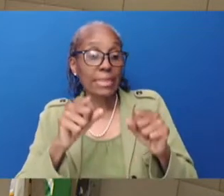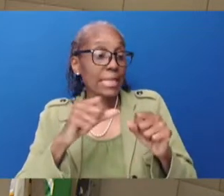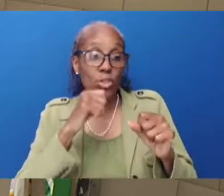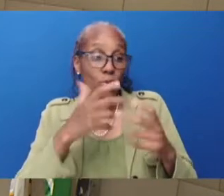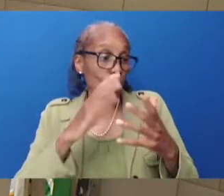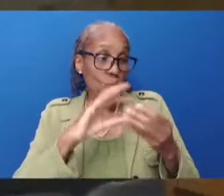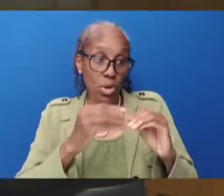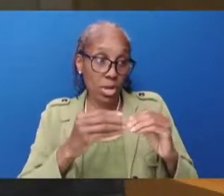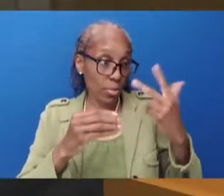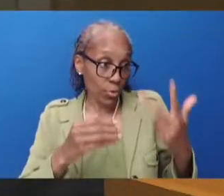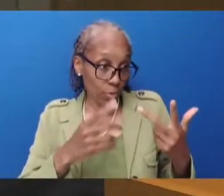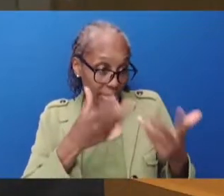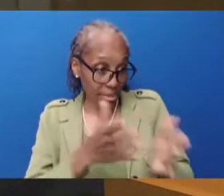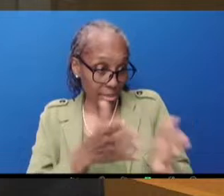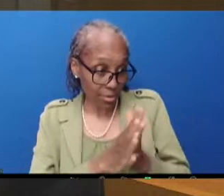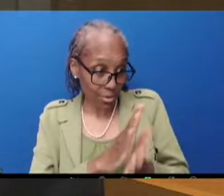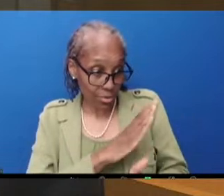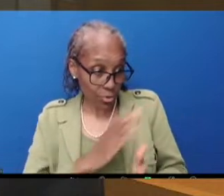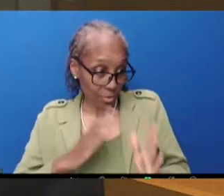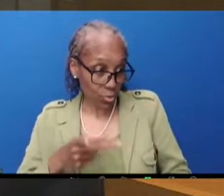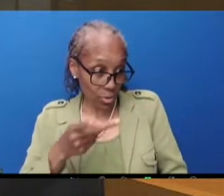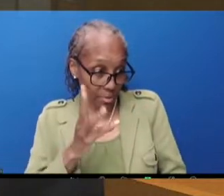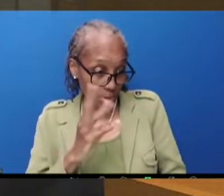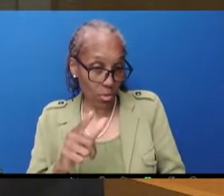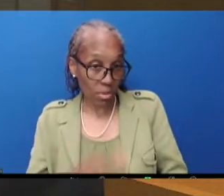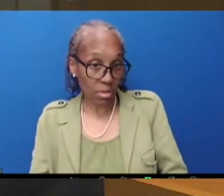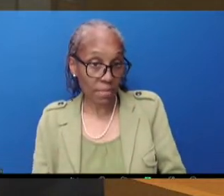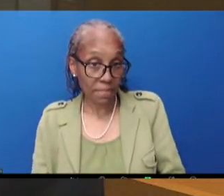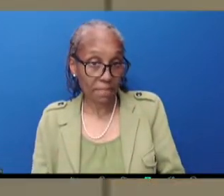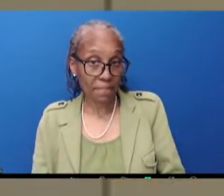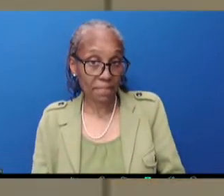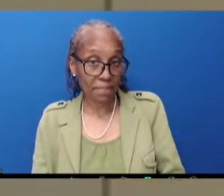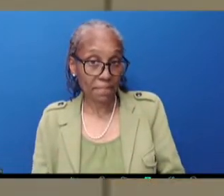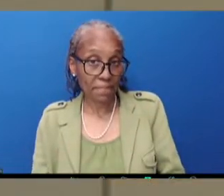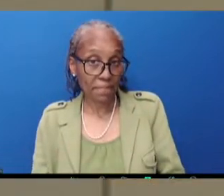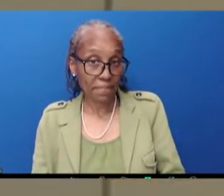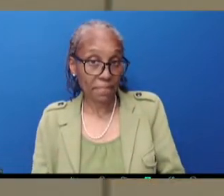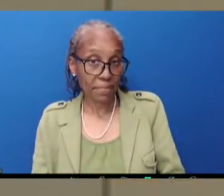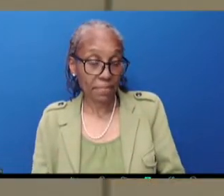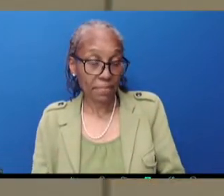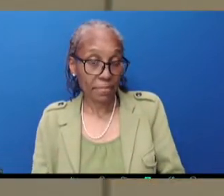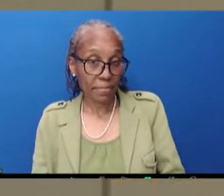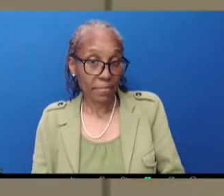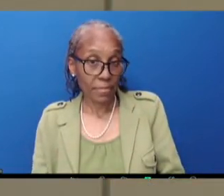HEARING AND ADOPTING.